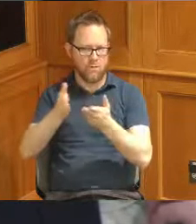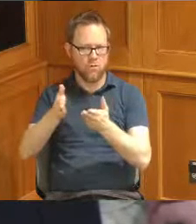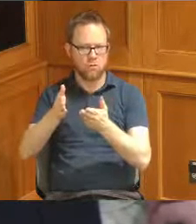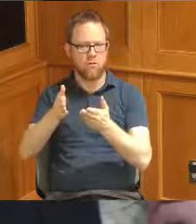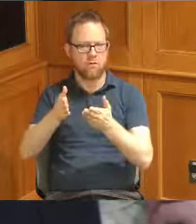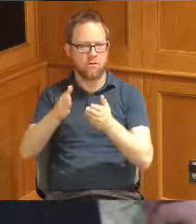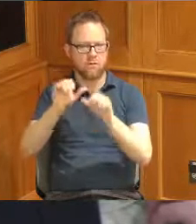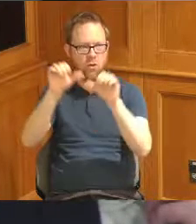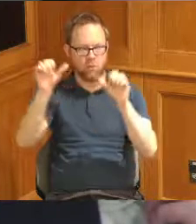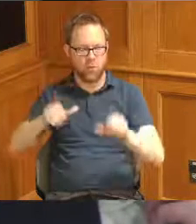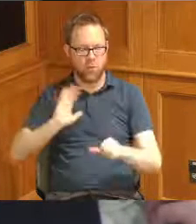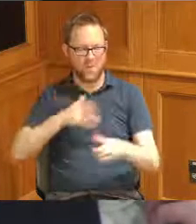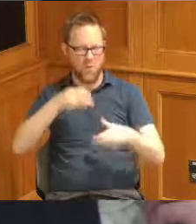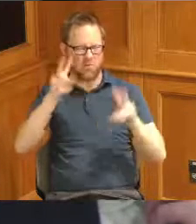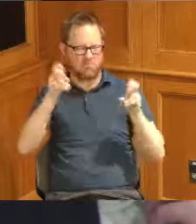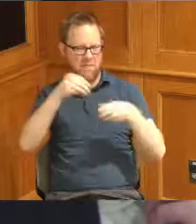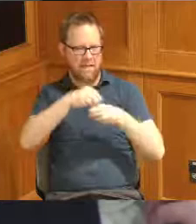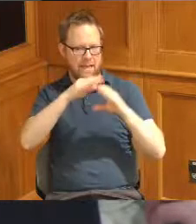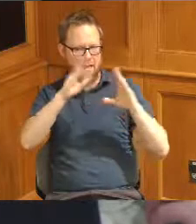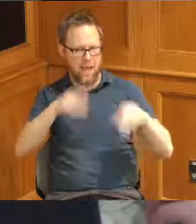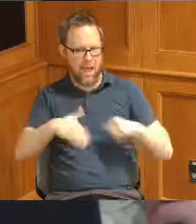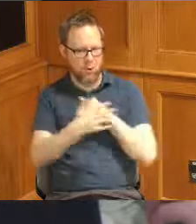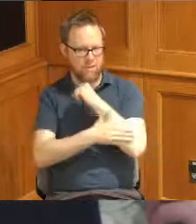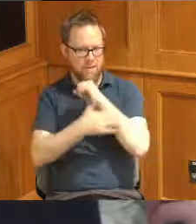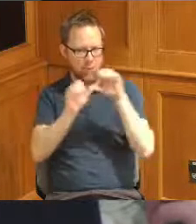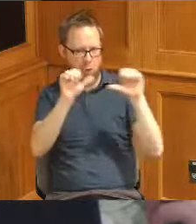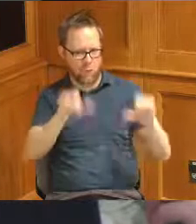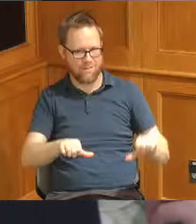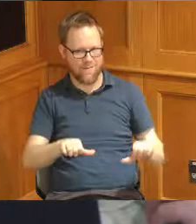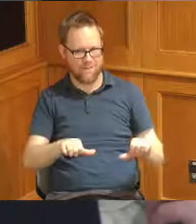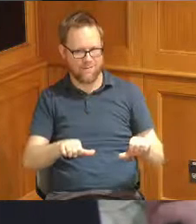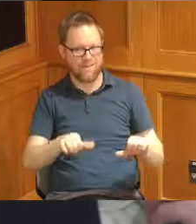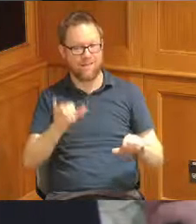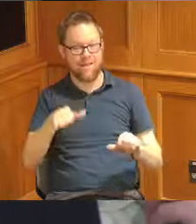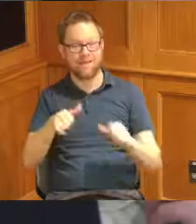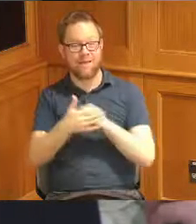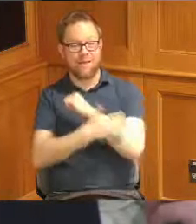our in-house architect we did that specifically because it was a County facility a county project